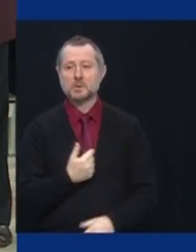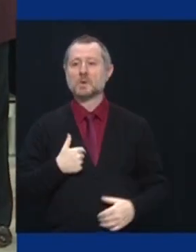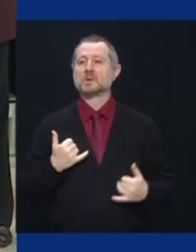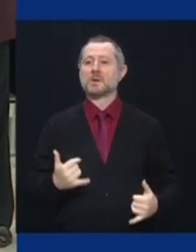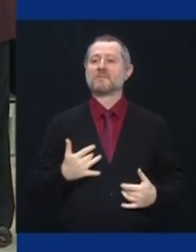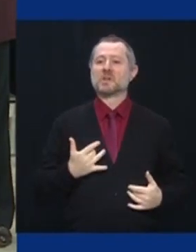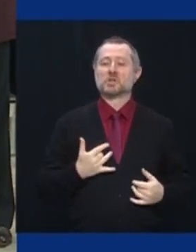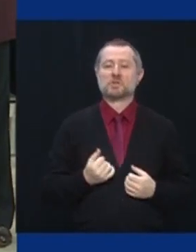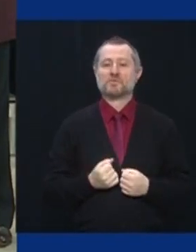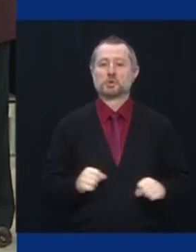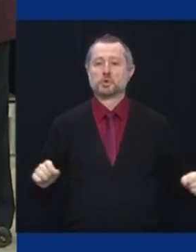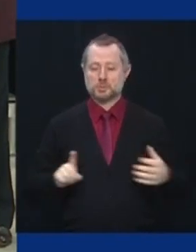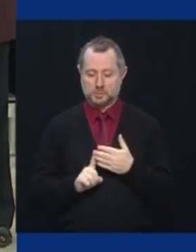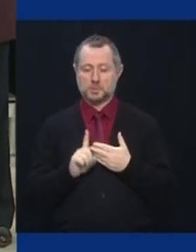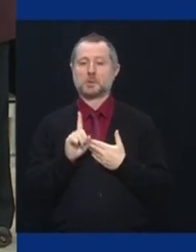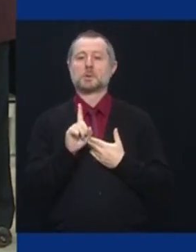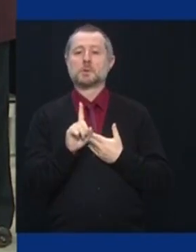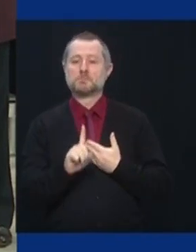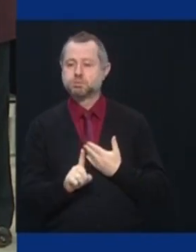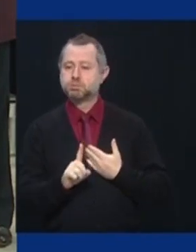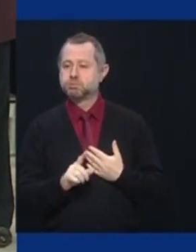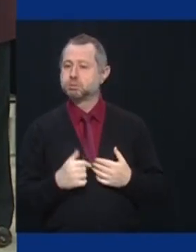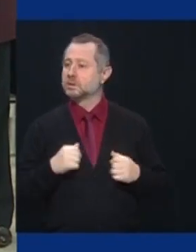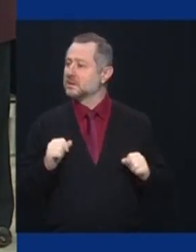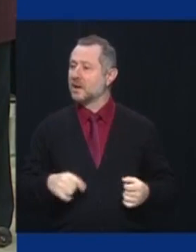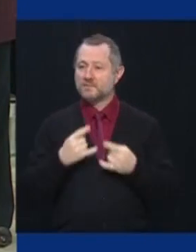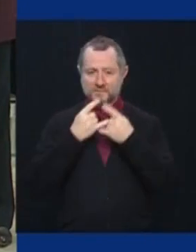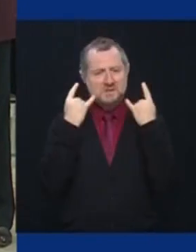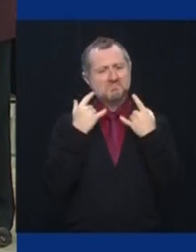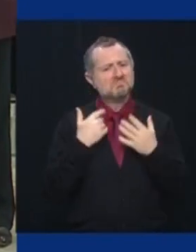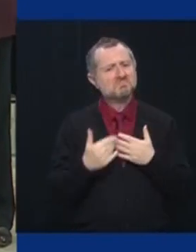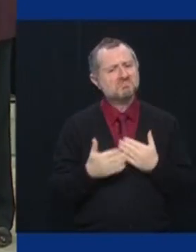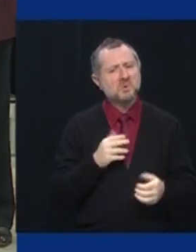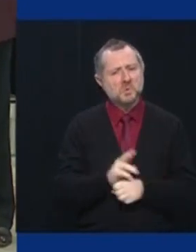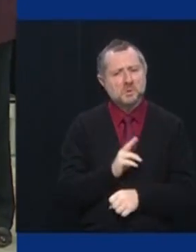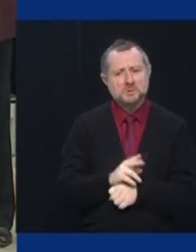THOSE AGE GROUPS.